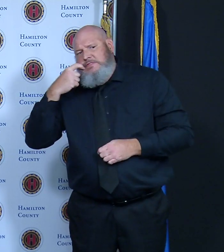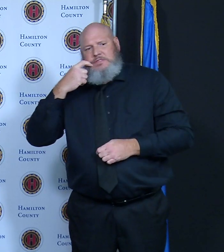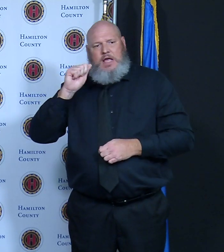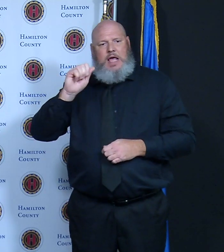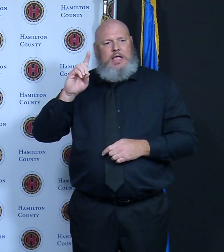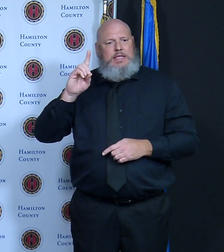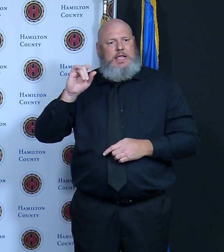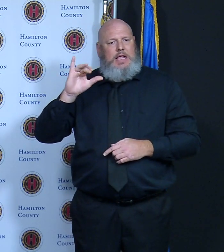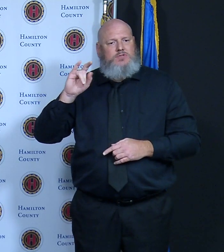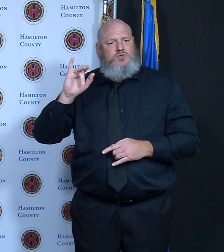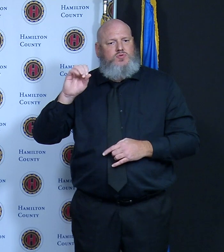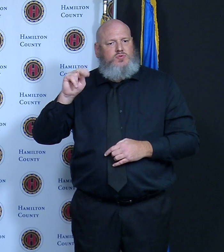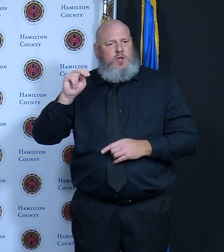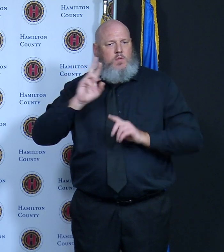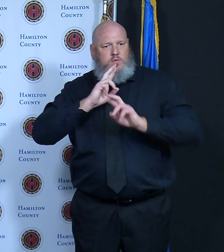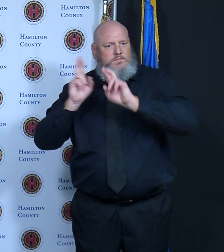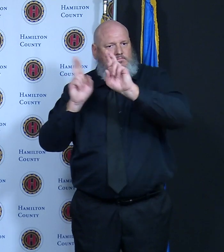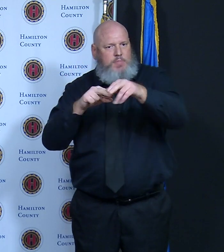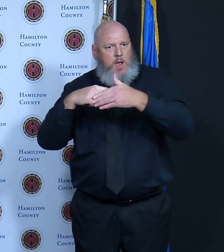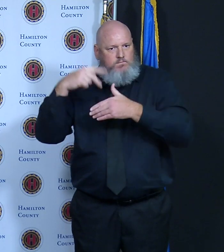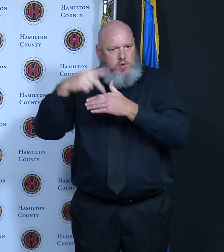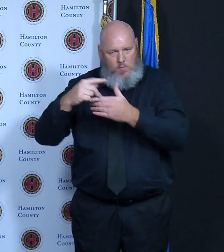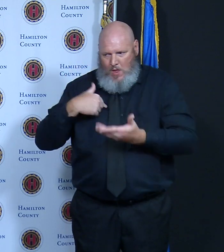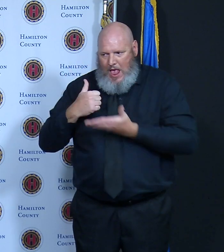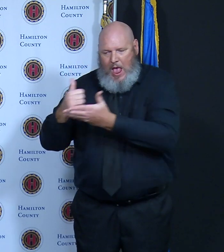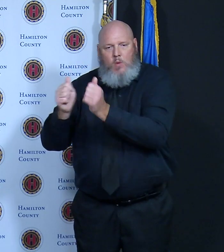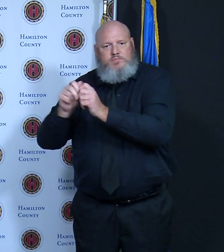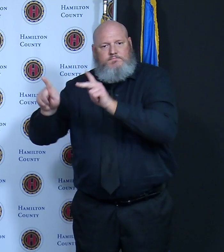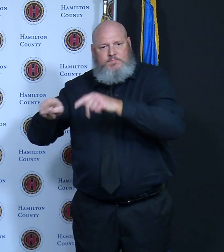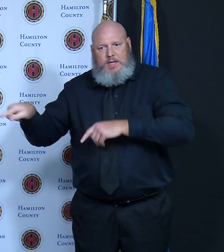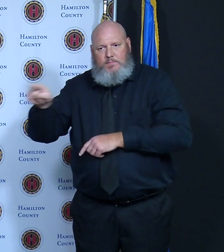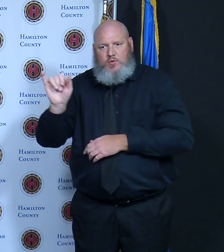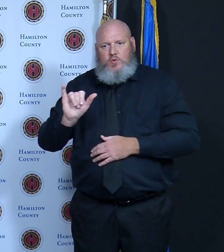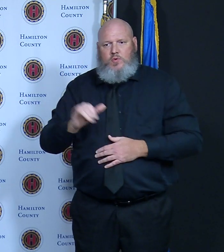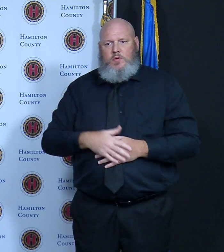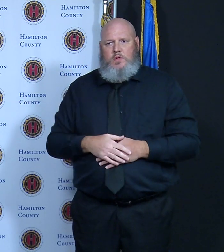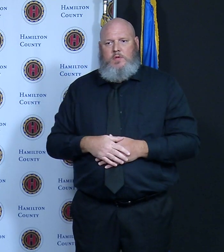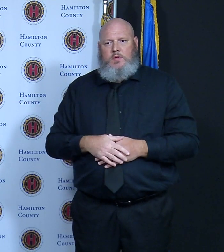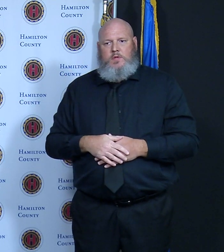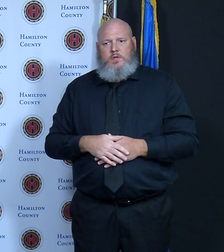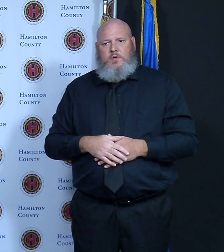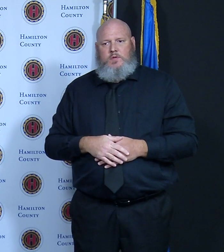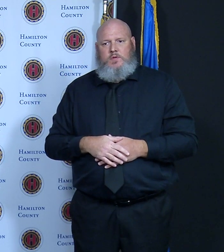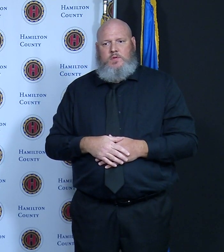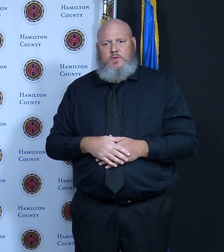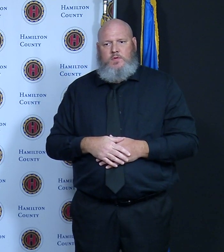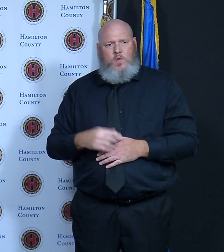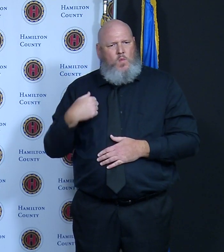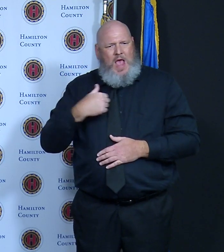that things are stable at this moment in time in the hospitals the challenge is